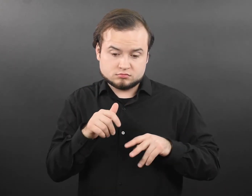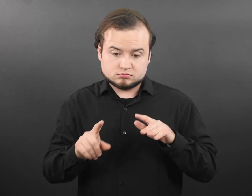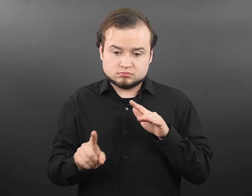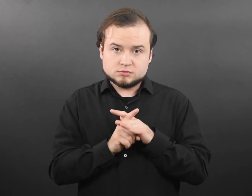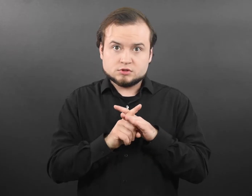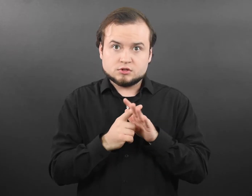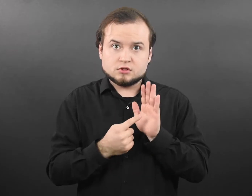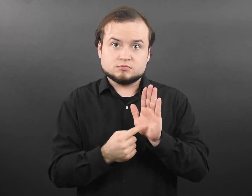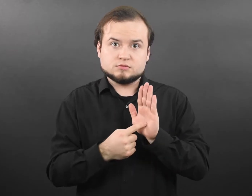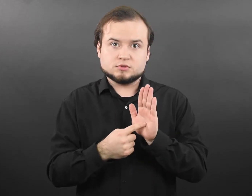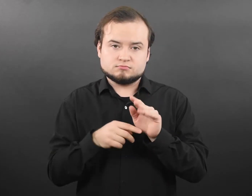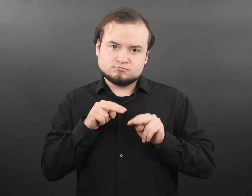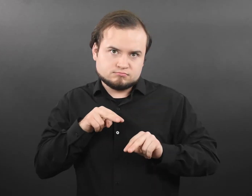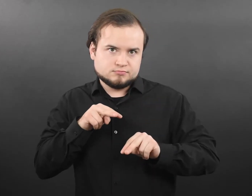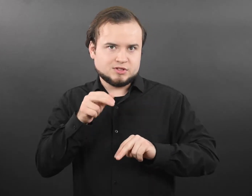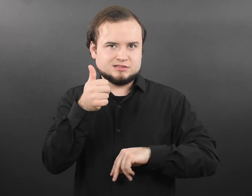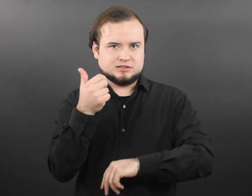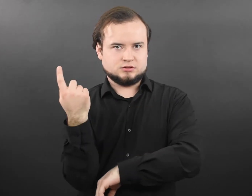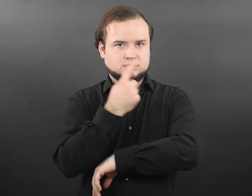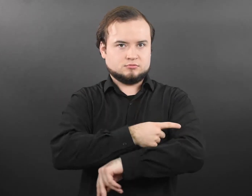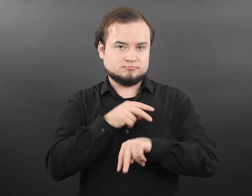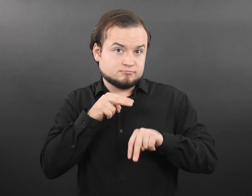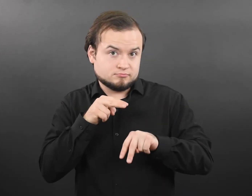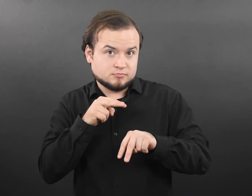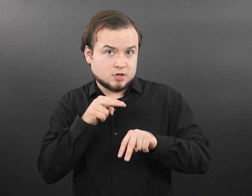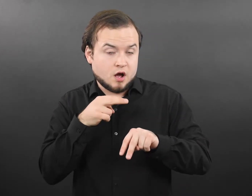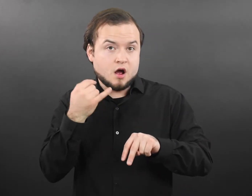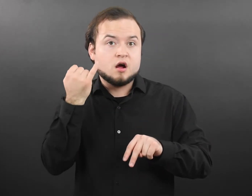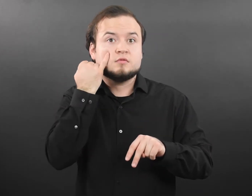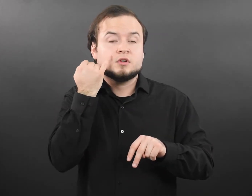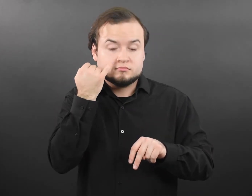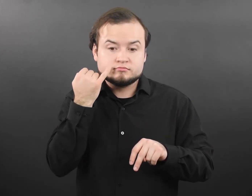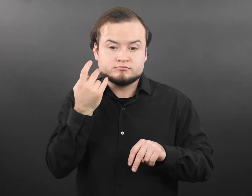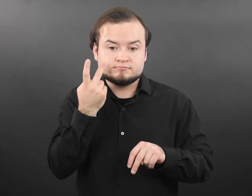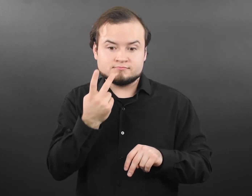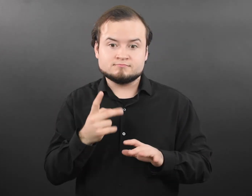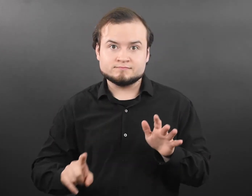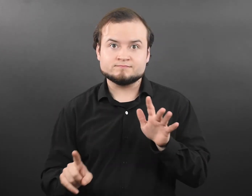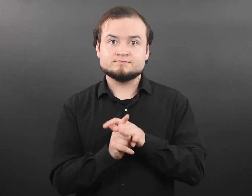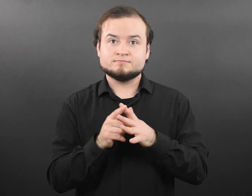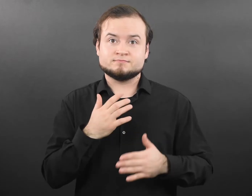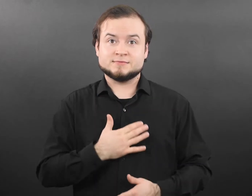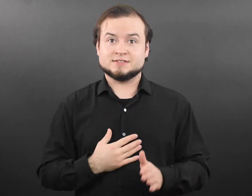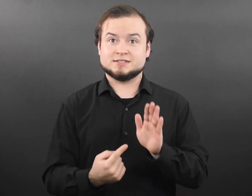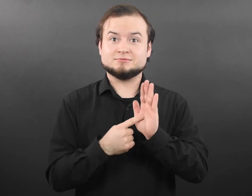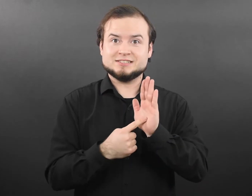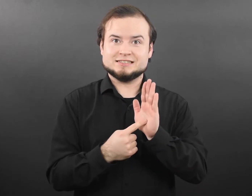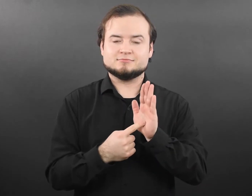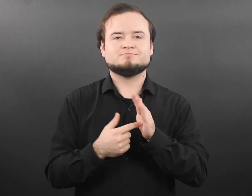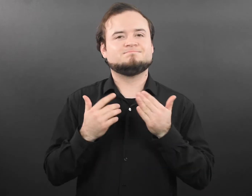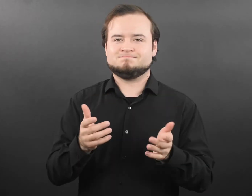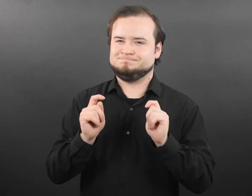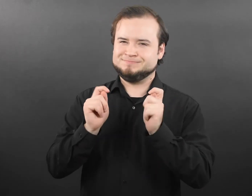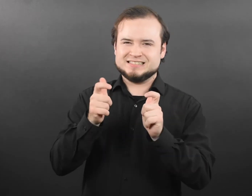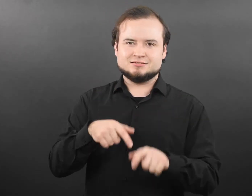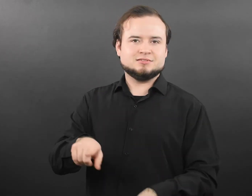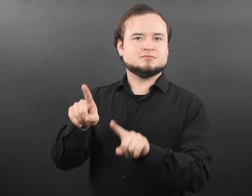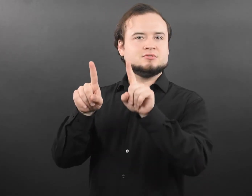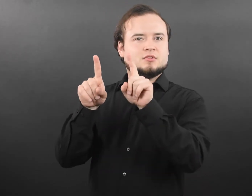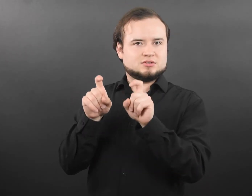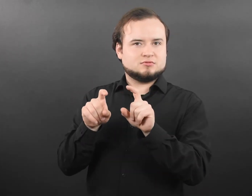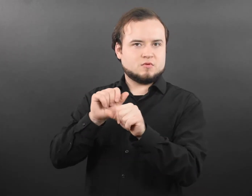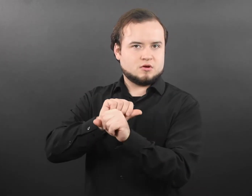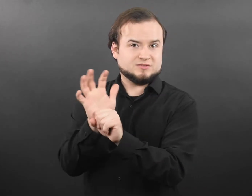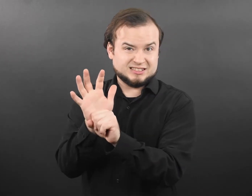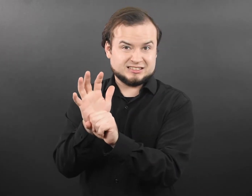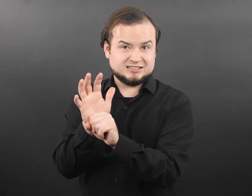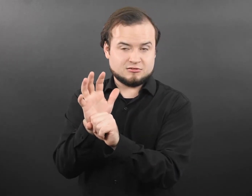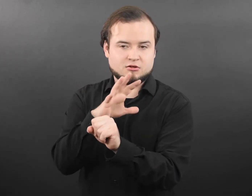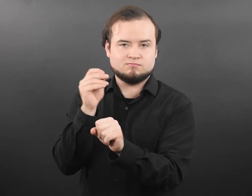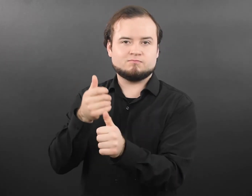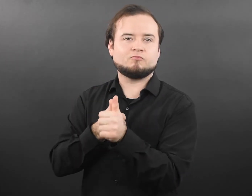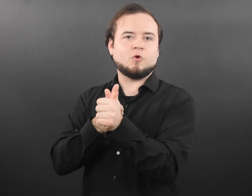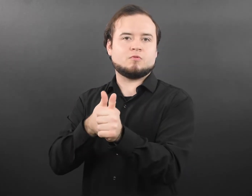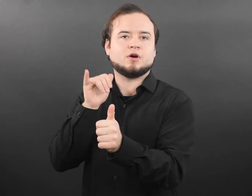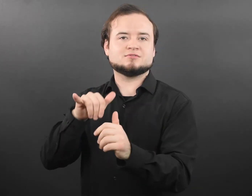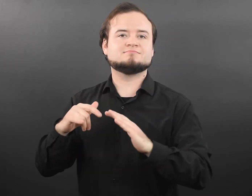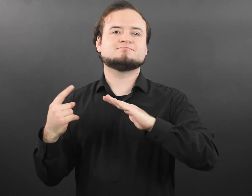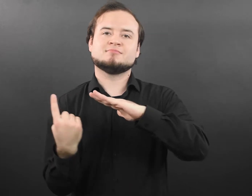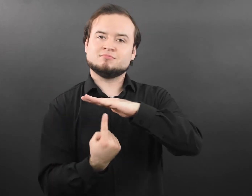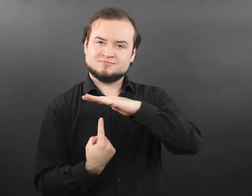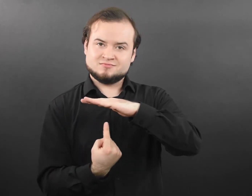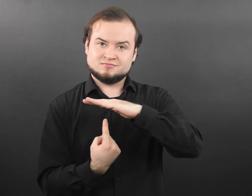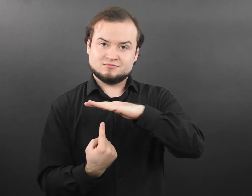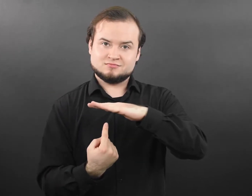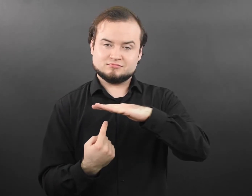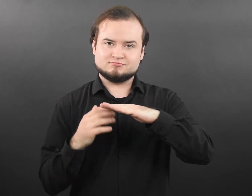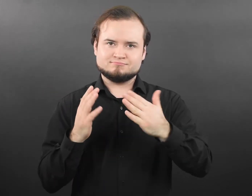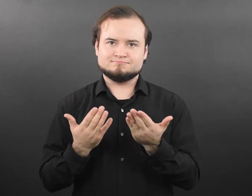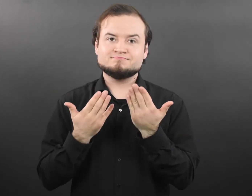If symptoms develop, test immediately for COVID-19 and follow isolation recommendations.